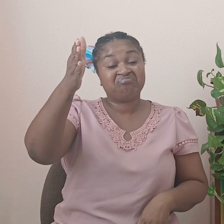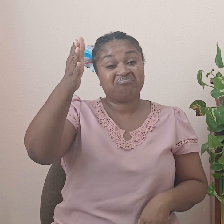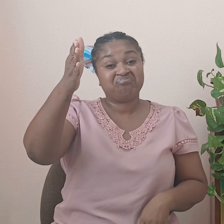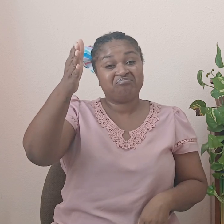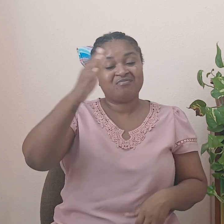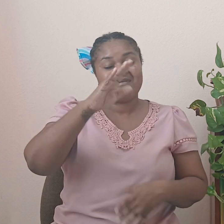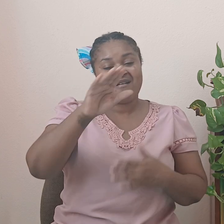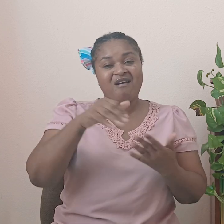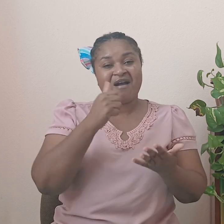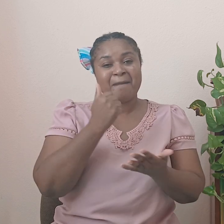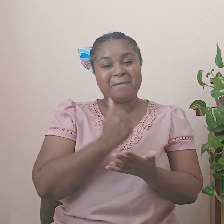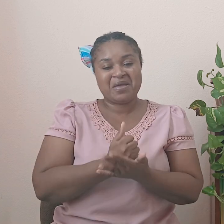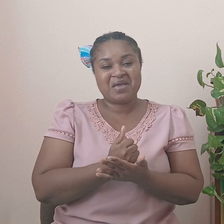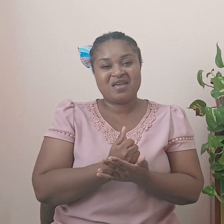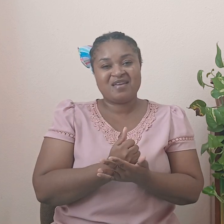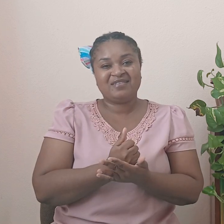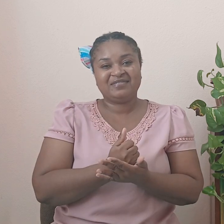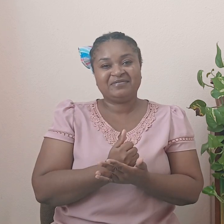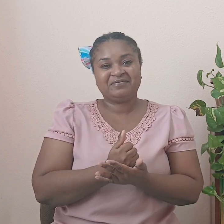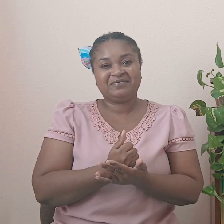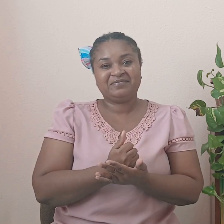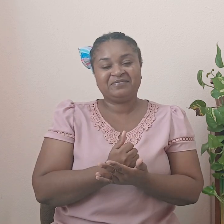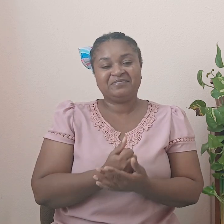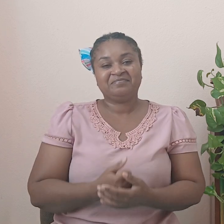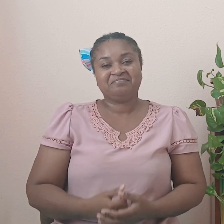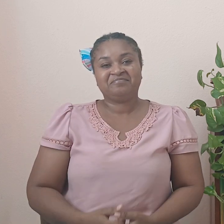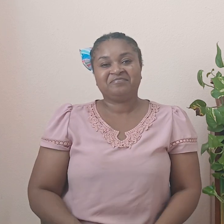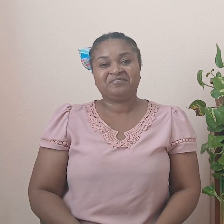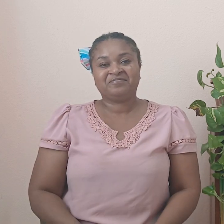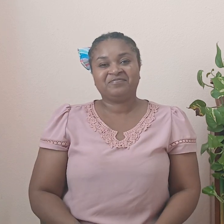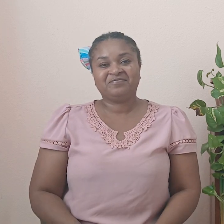Amen.